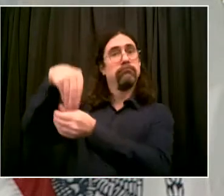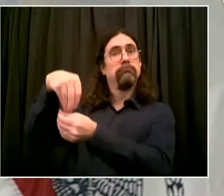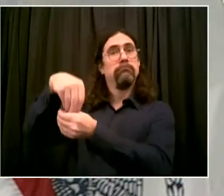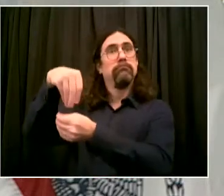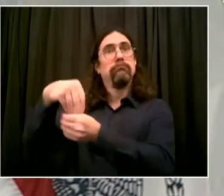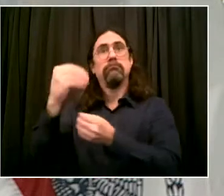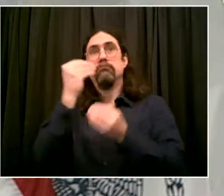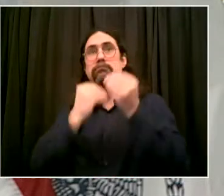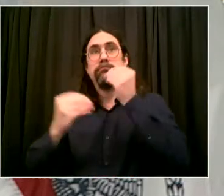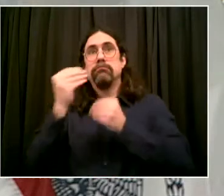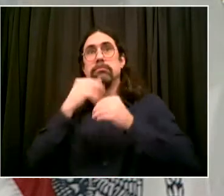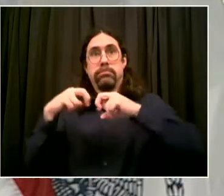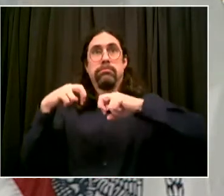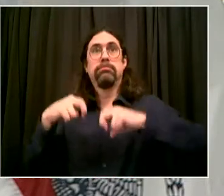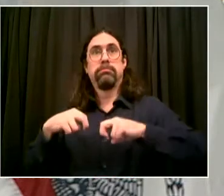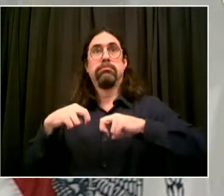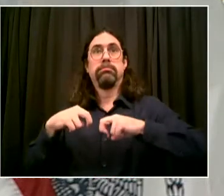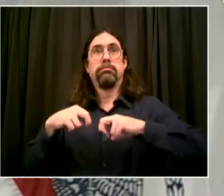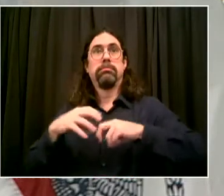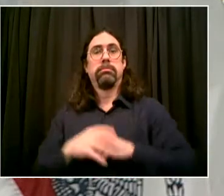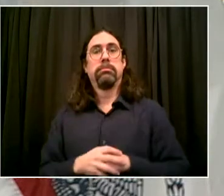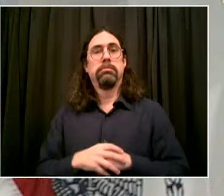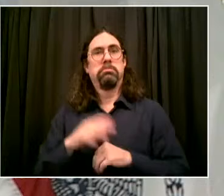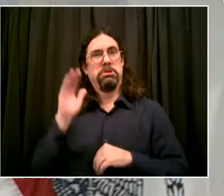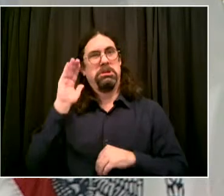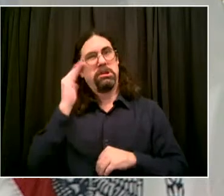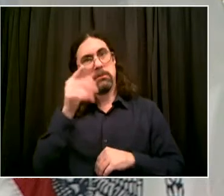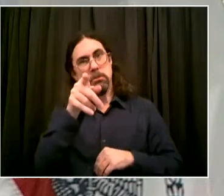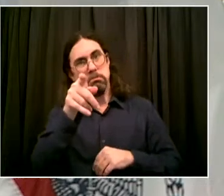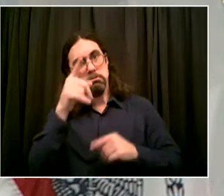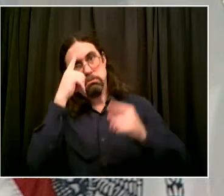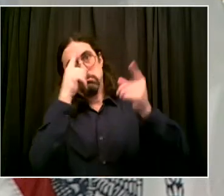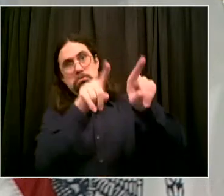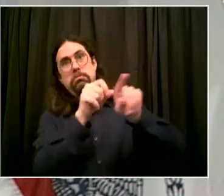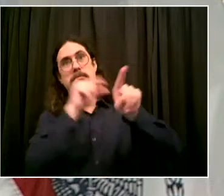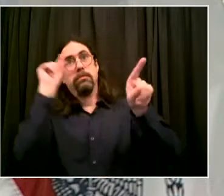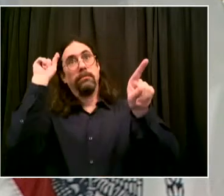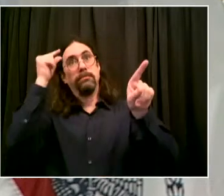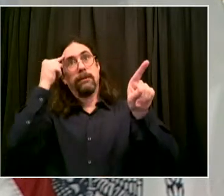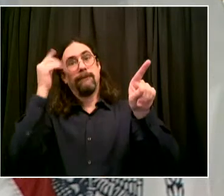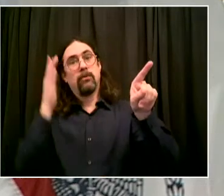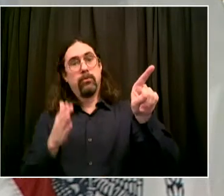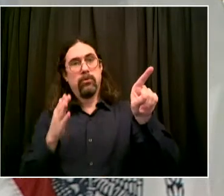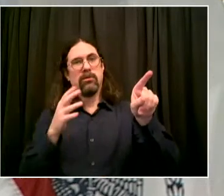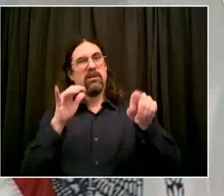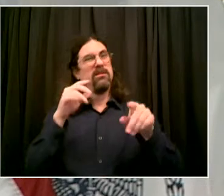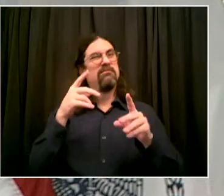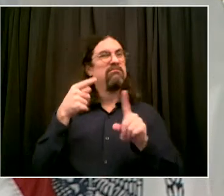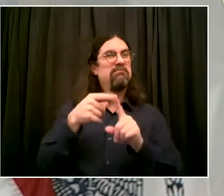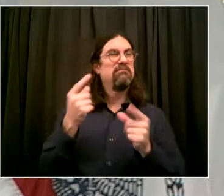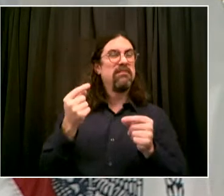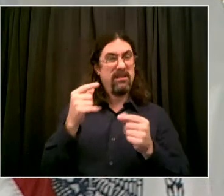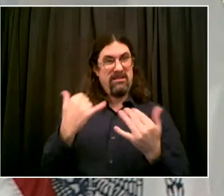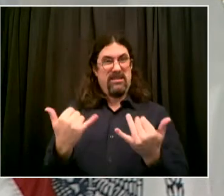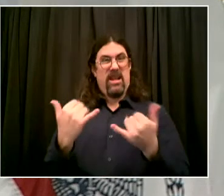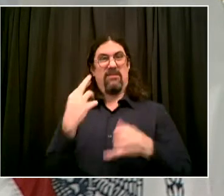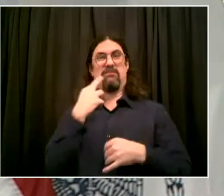OFF THE FIRST QUESTION ABOUT INDOOR DINING. IT SOUNDS LIKE YOU ARE GOOD WITH THE GOVERNOR AT THIS POINT NOT ALLOLOWING INDOOR DINING IN NEW YORK CITY JUST